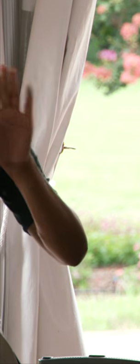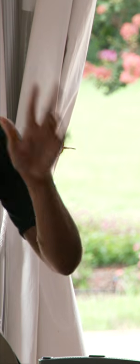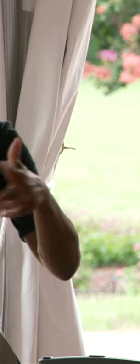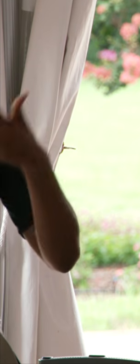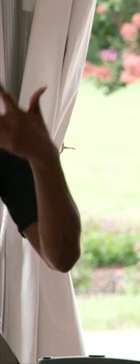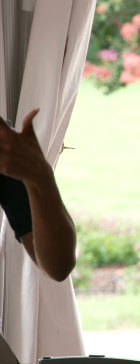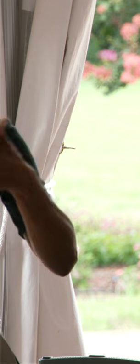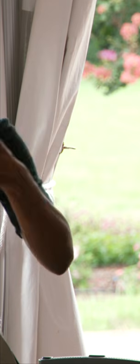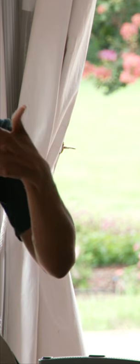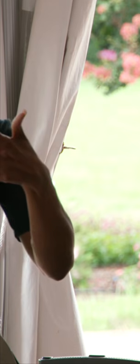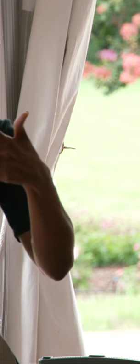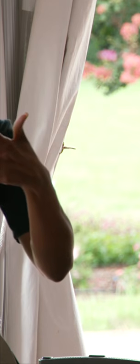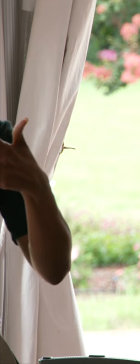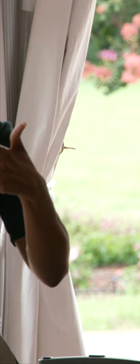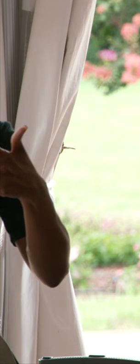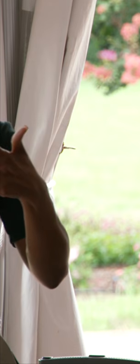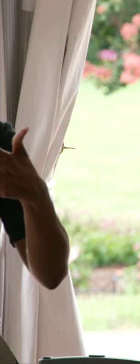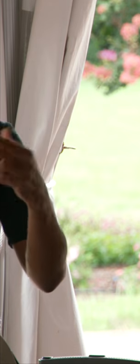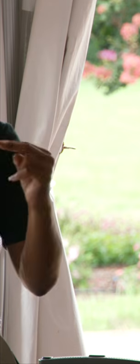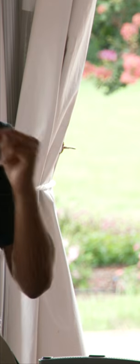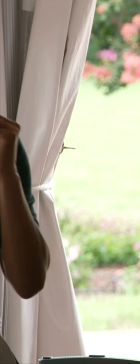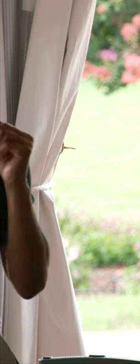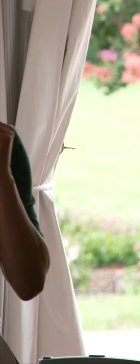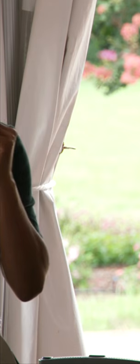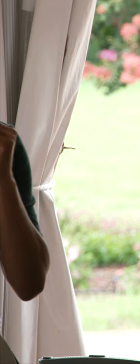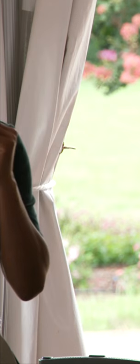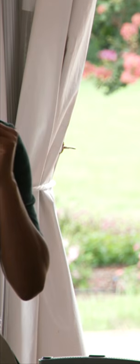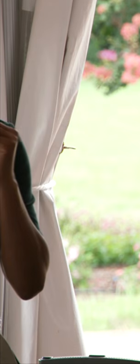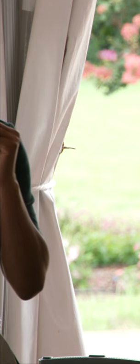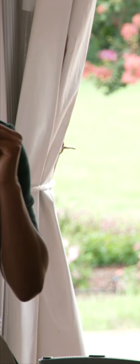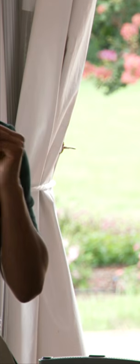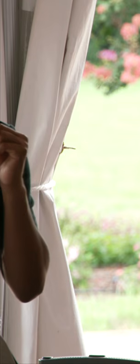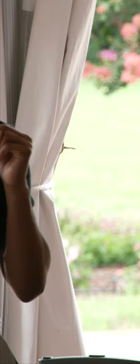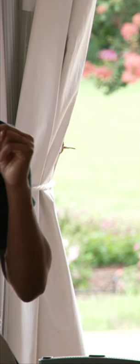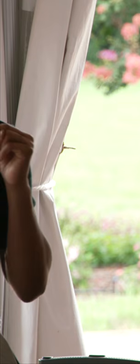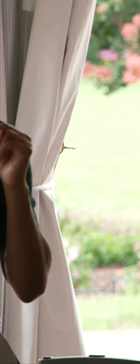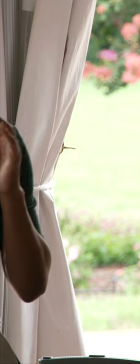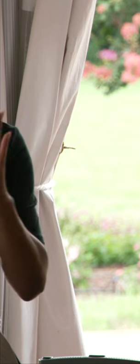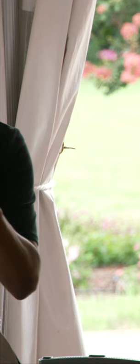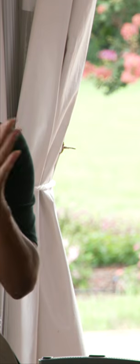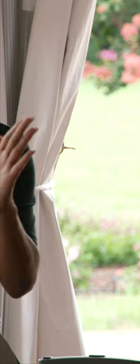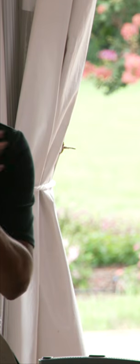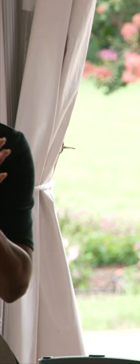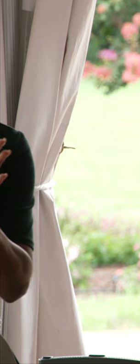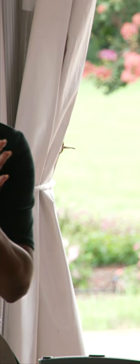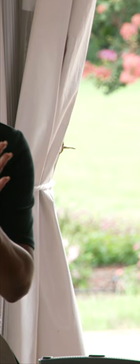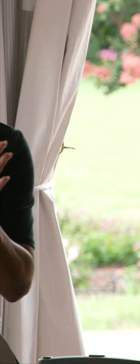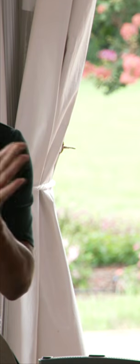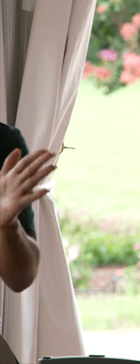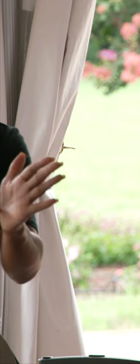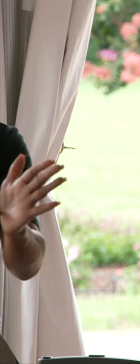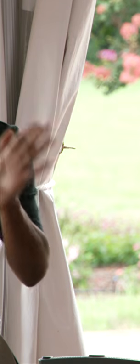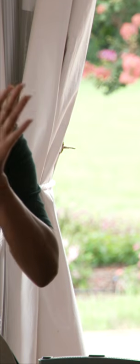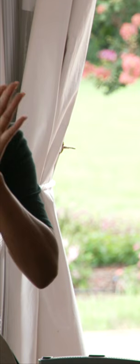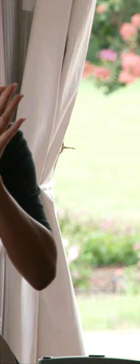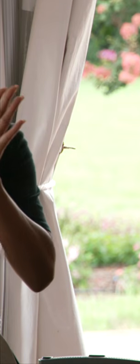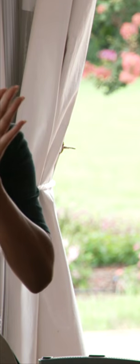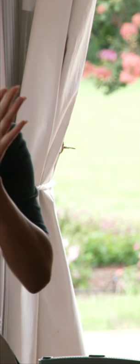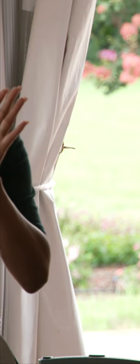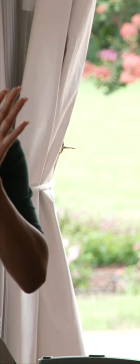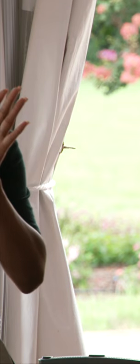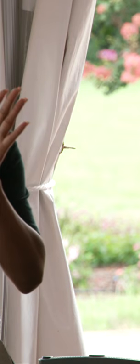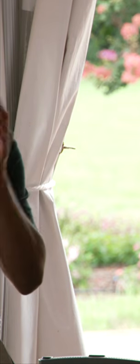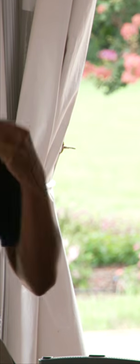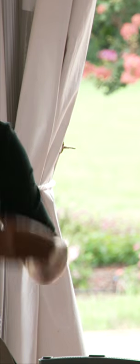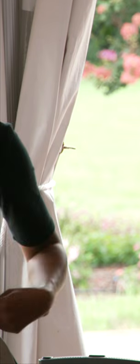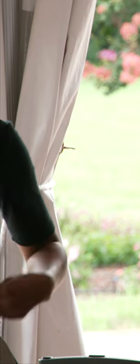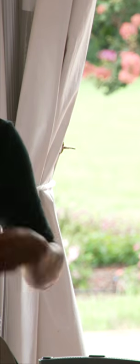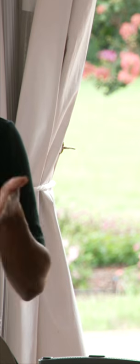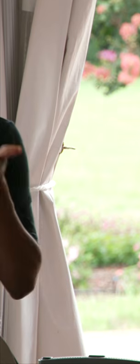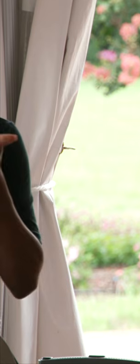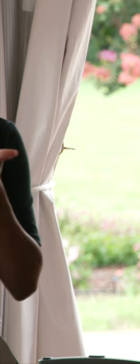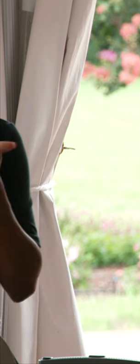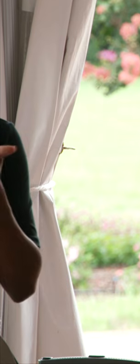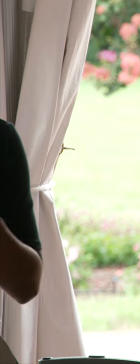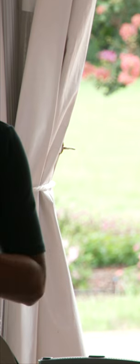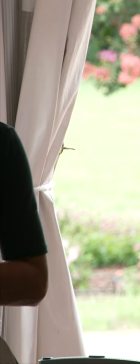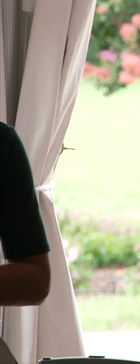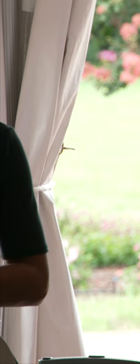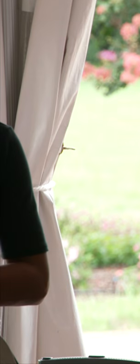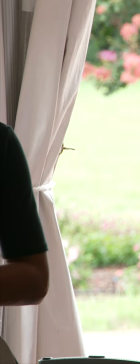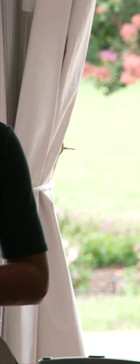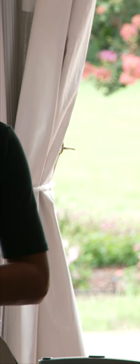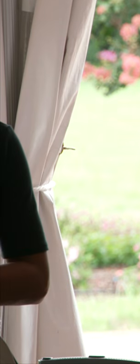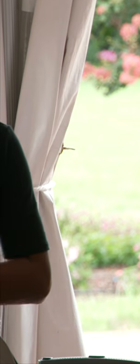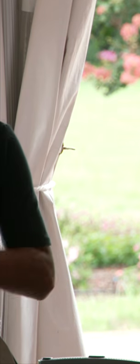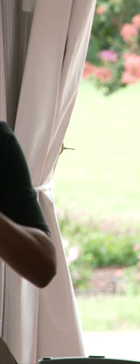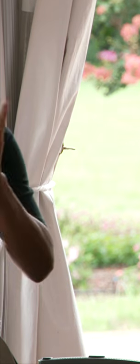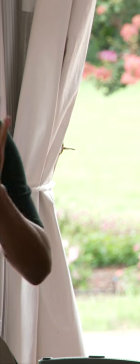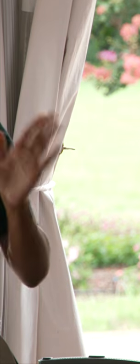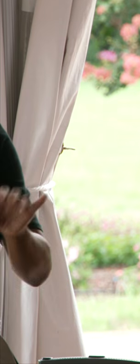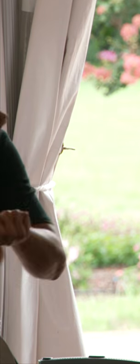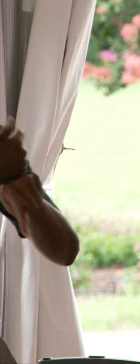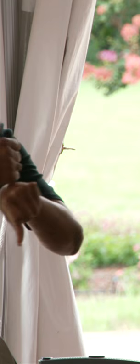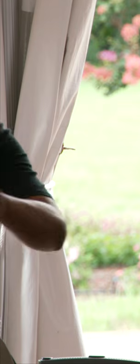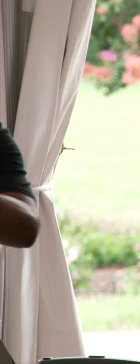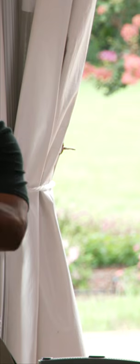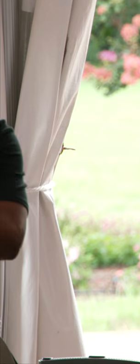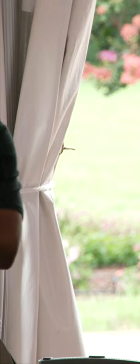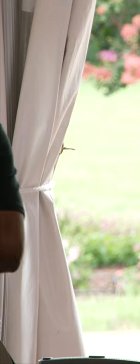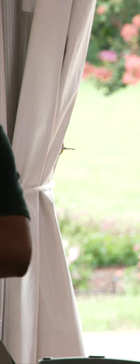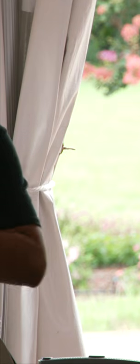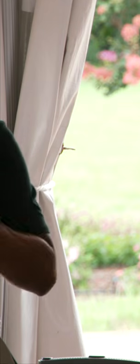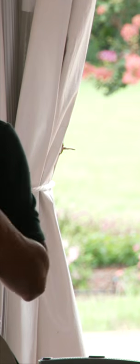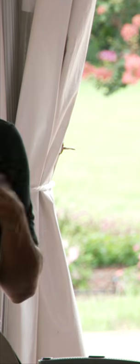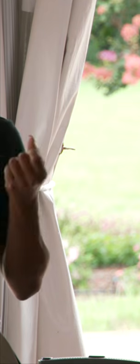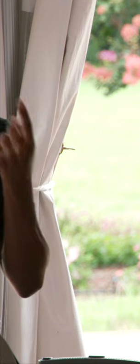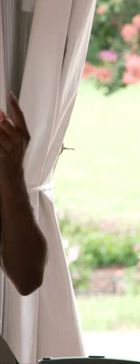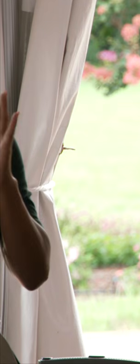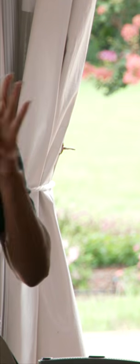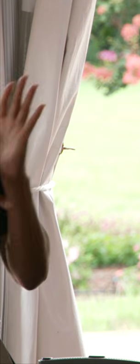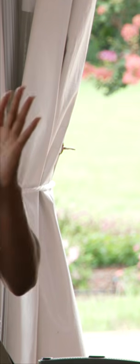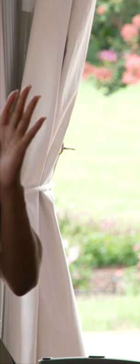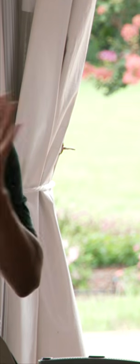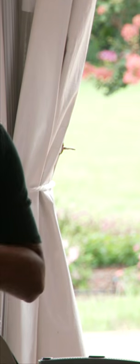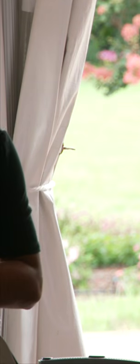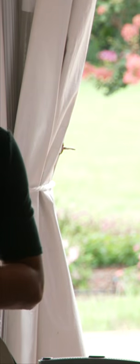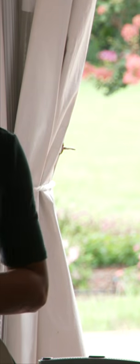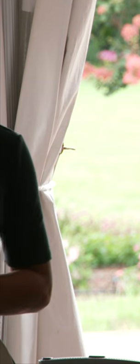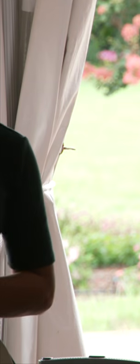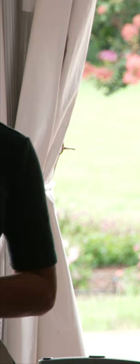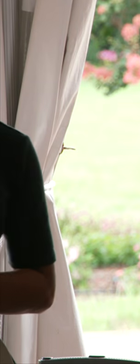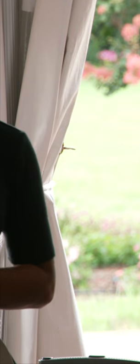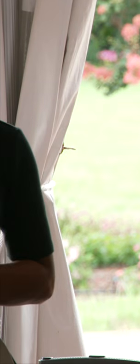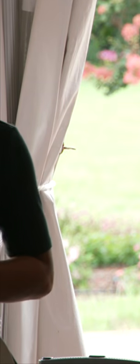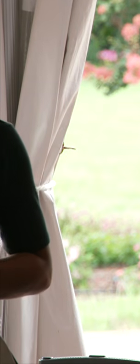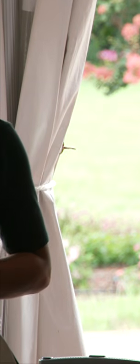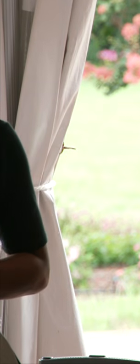non-negotiable principles that must govern human research forever. These principles you have heard,